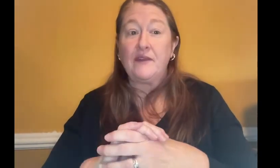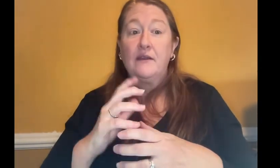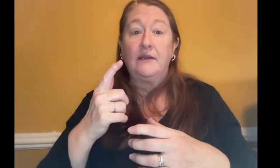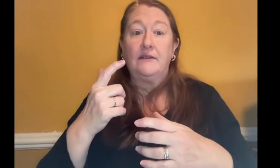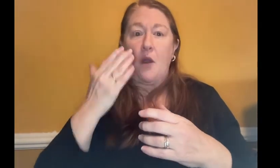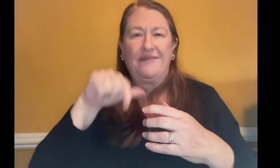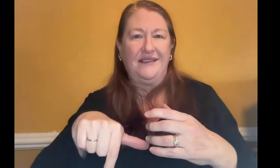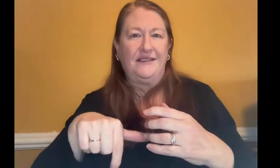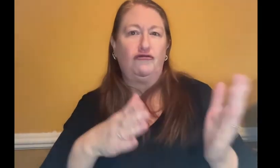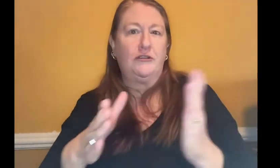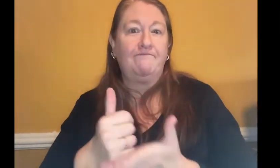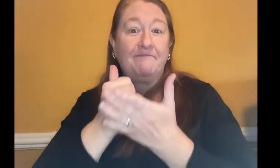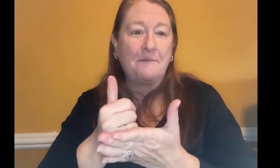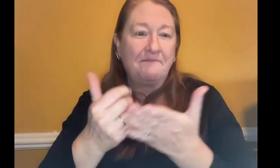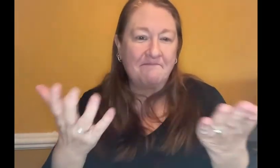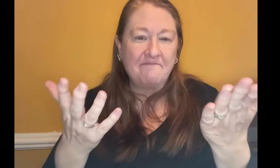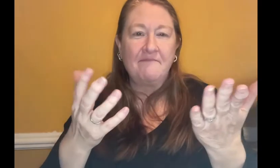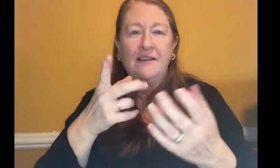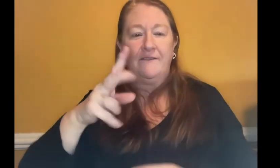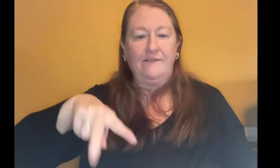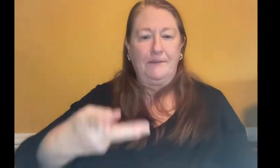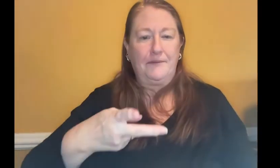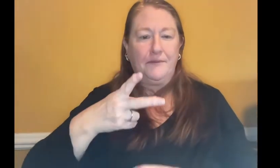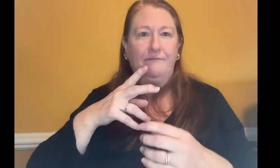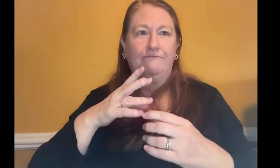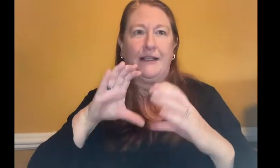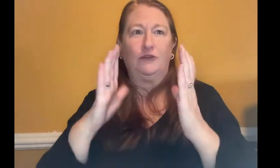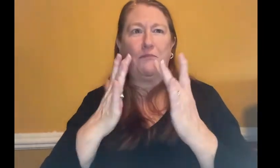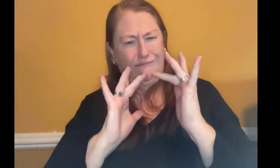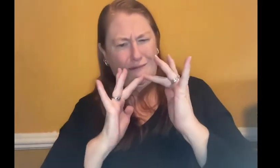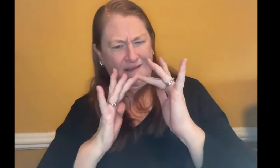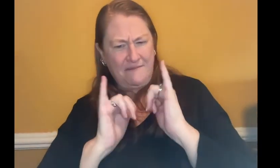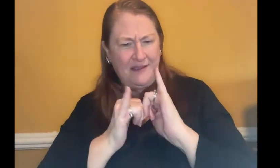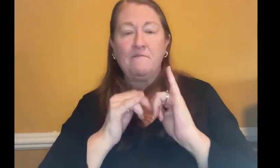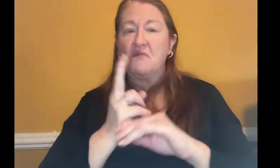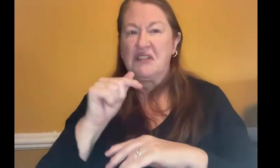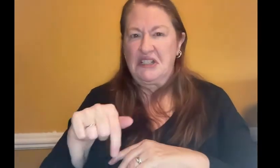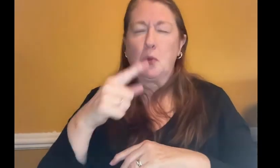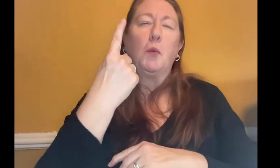I hope this strategy helps you understand how a flipped classroom works in a fully online class.